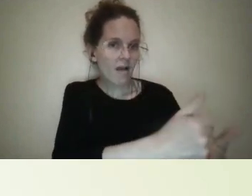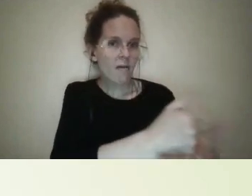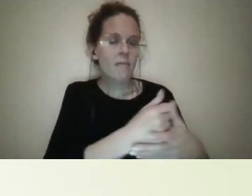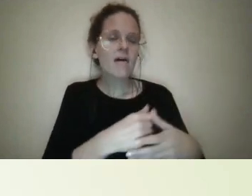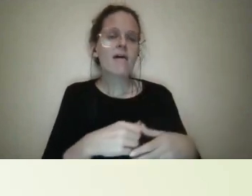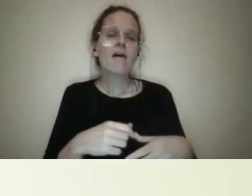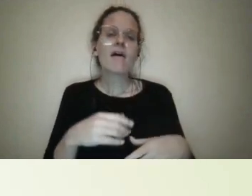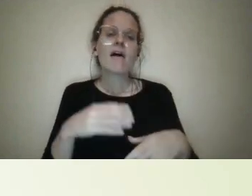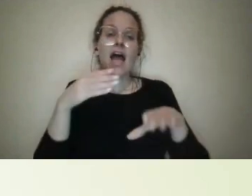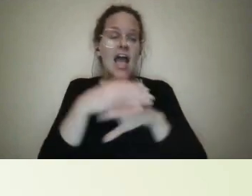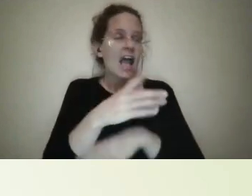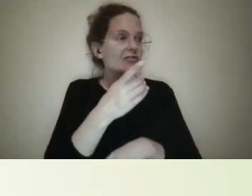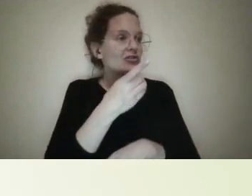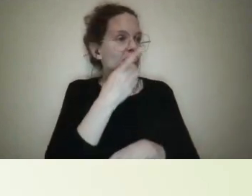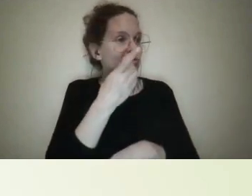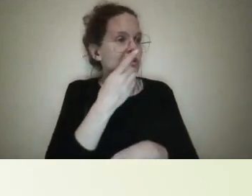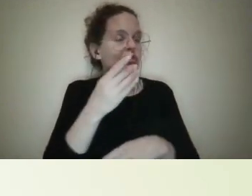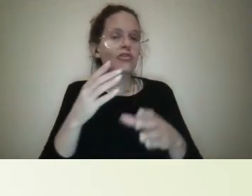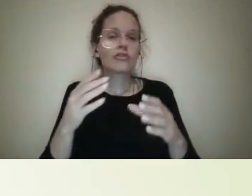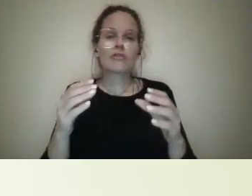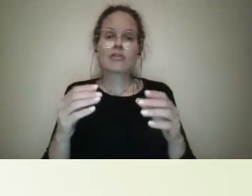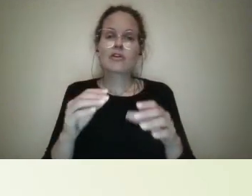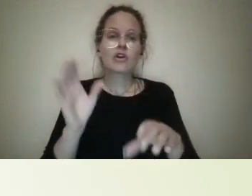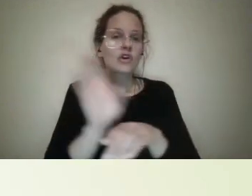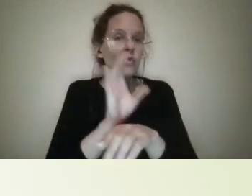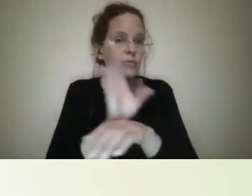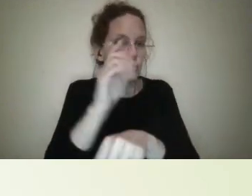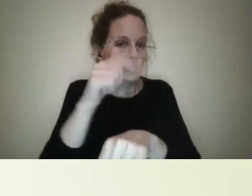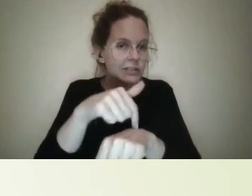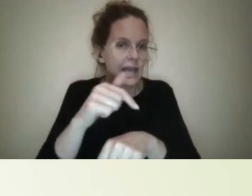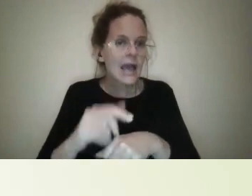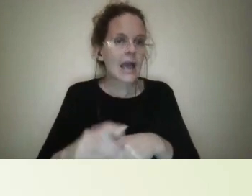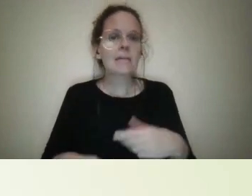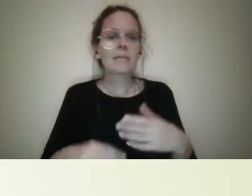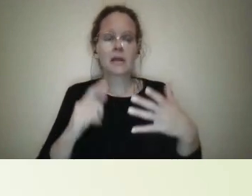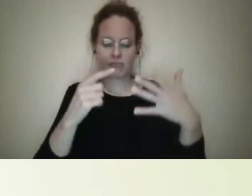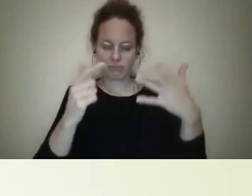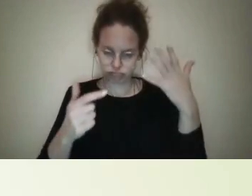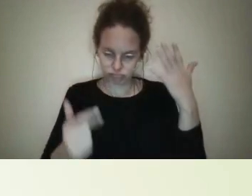after dinner, you get extra time on the computer." Those are the behaviors you